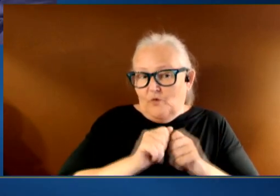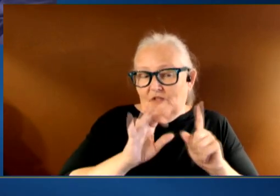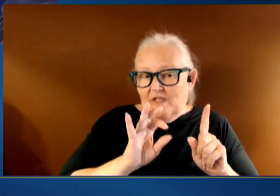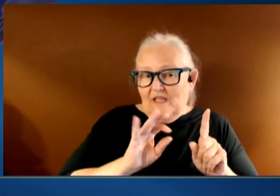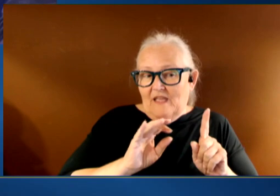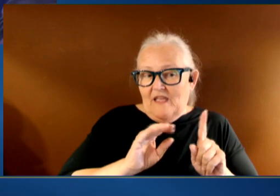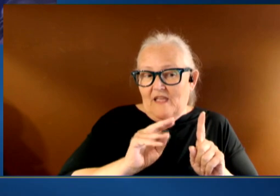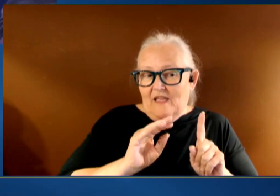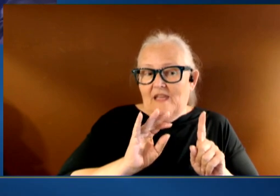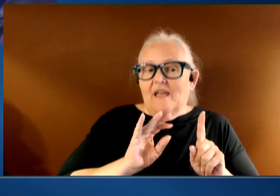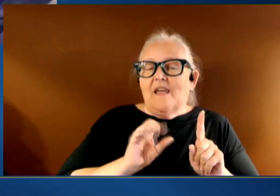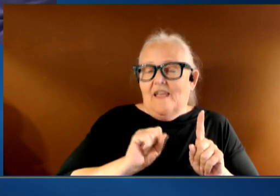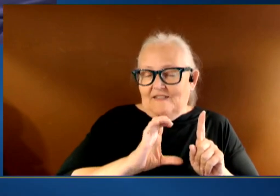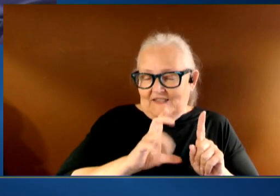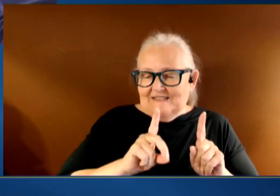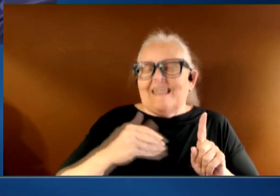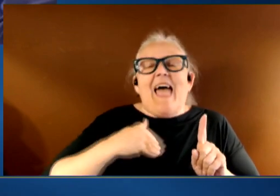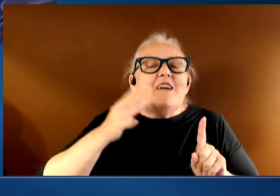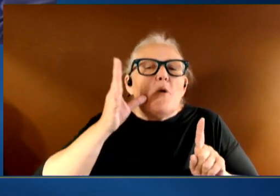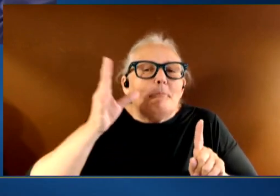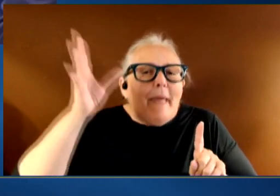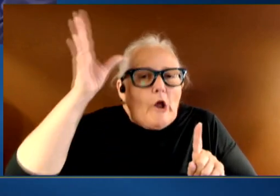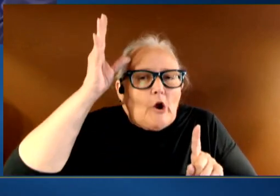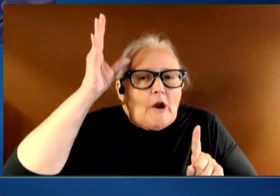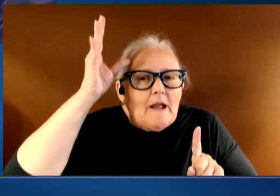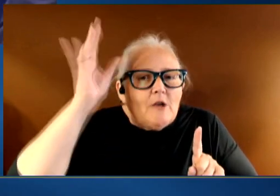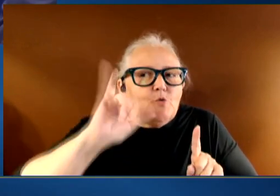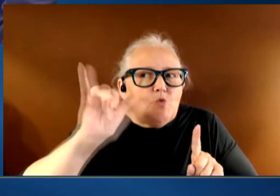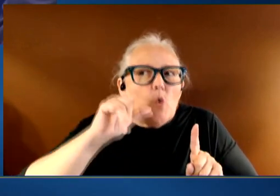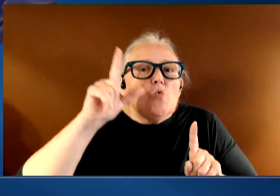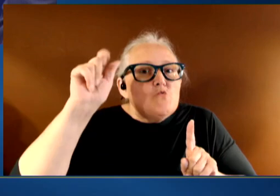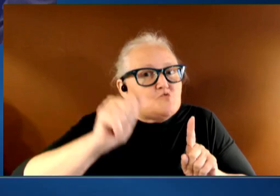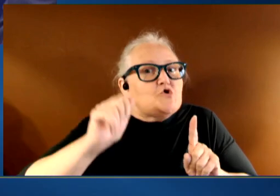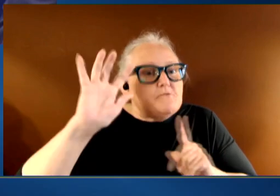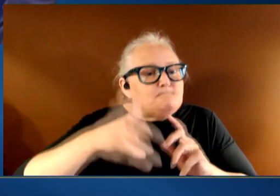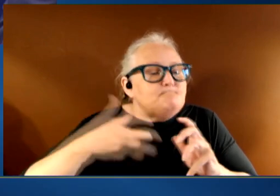half-match sibling who can serve as a donor. And because the tissues are now half-match, there's a